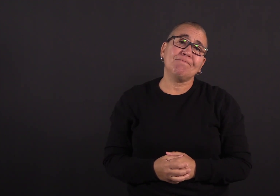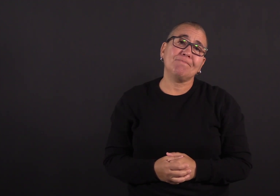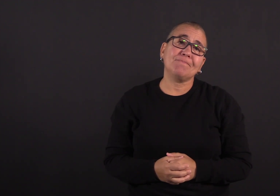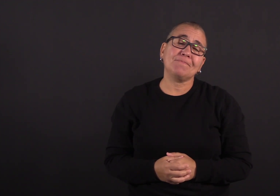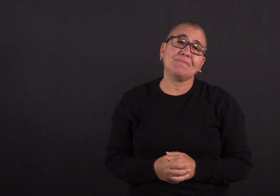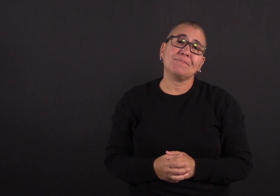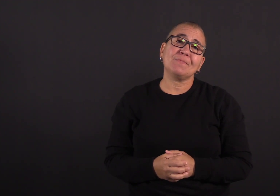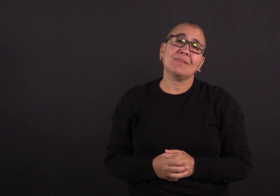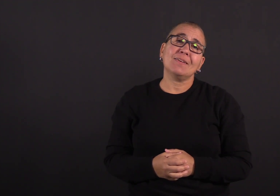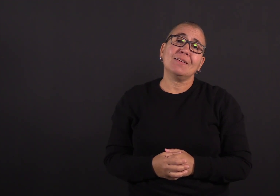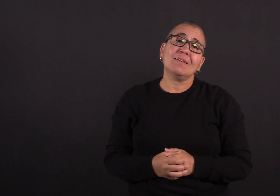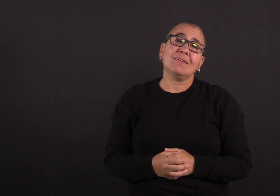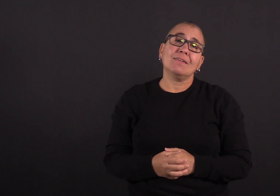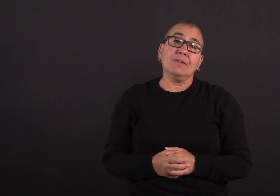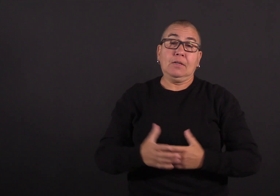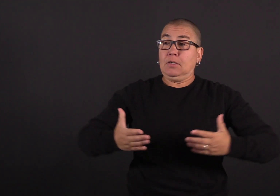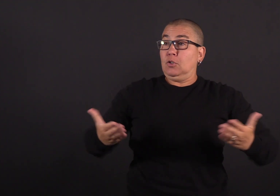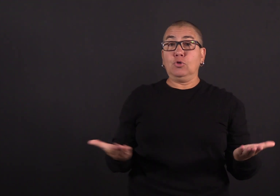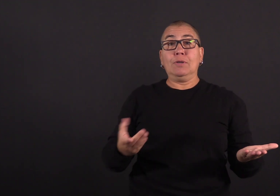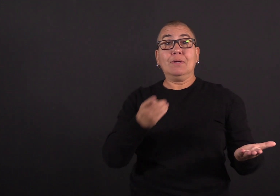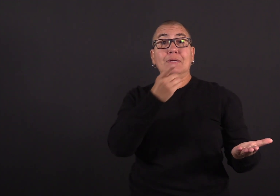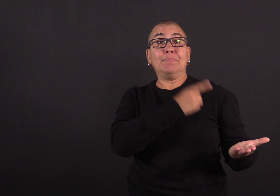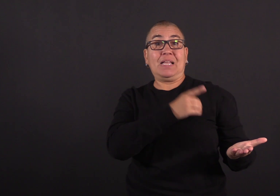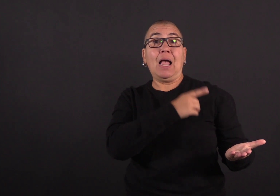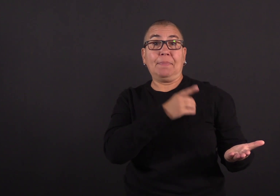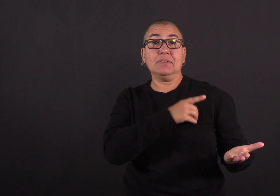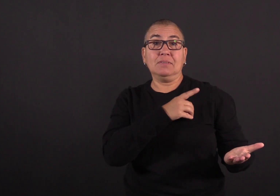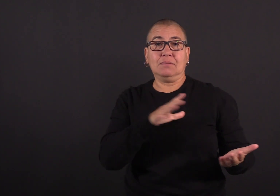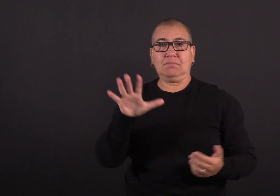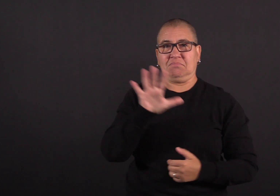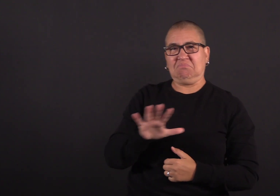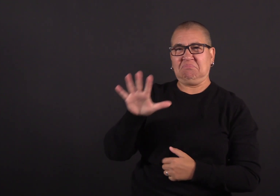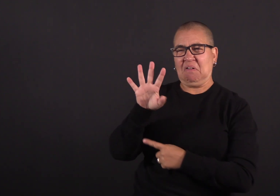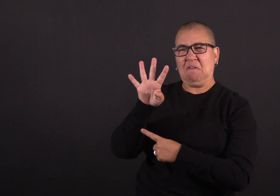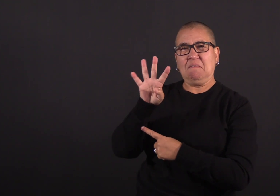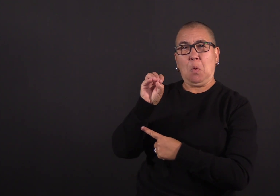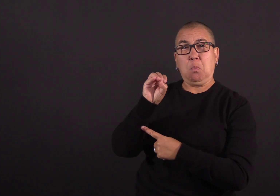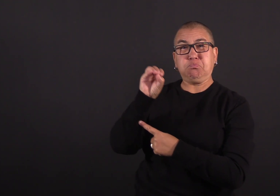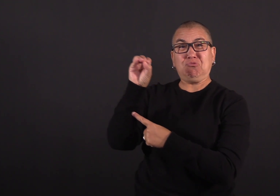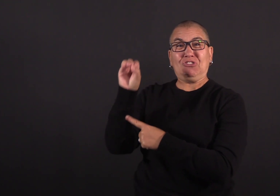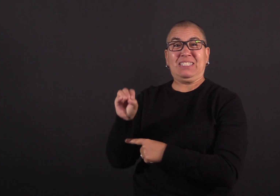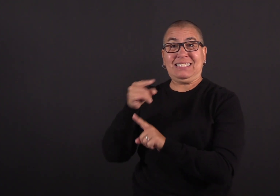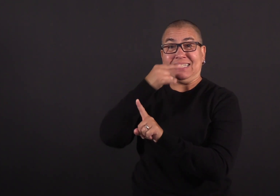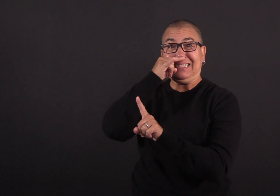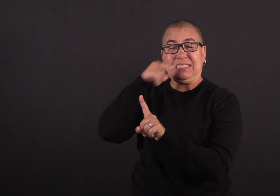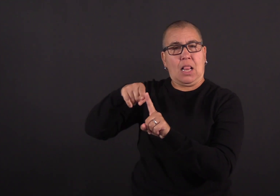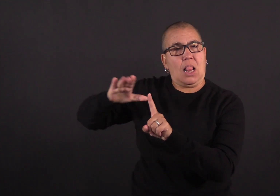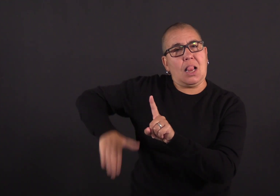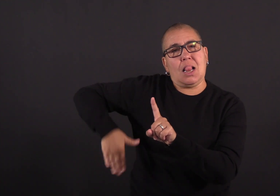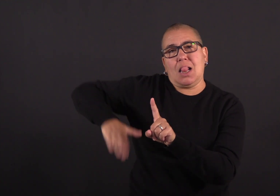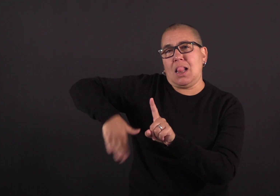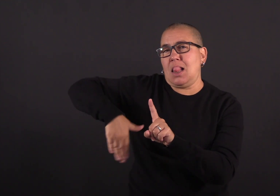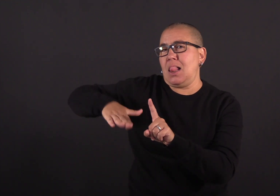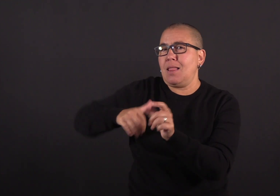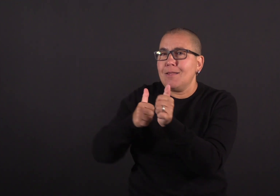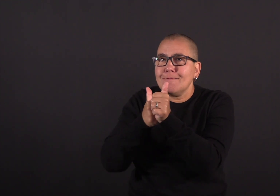the importance of the vaccines and sometimes you can't. Sometimes it's just about creating a plan